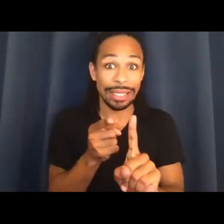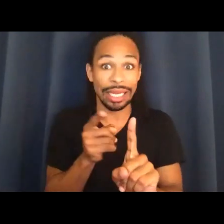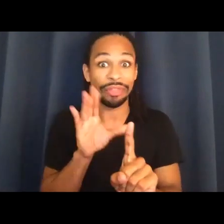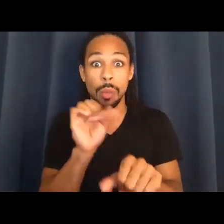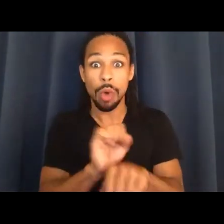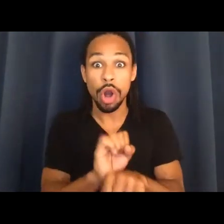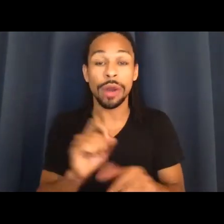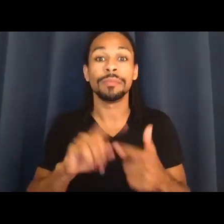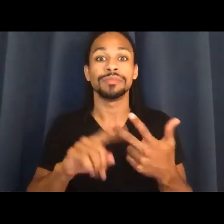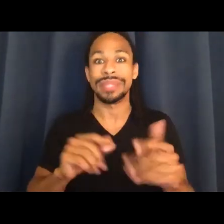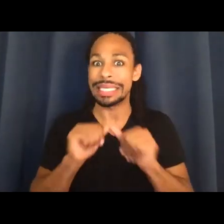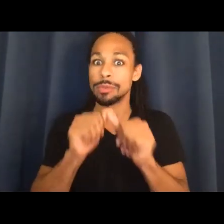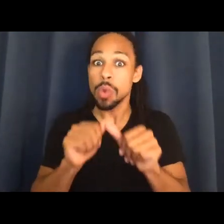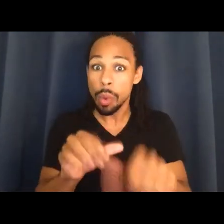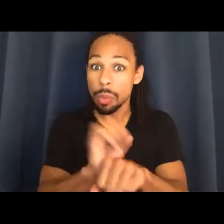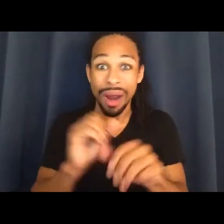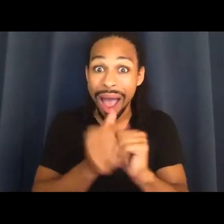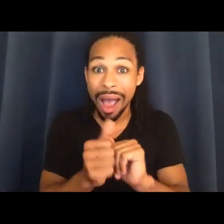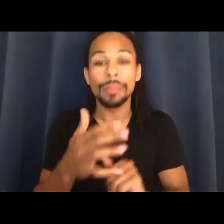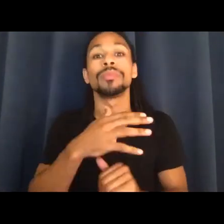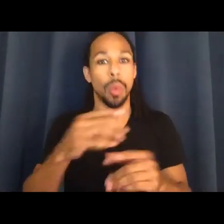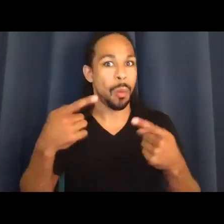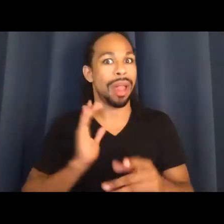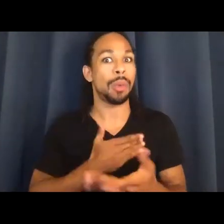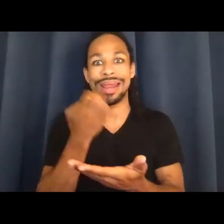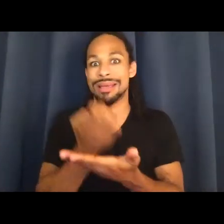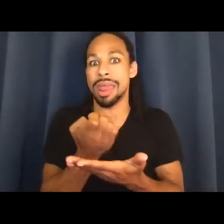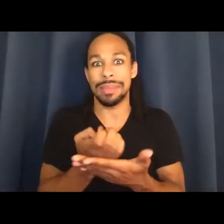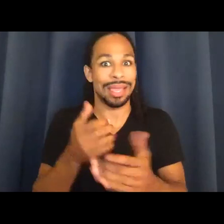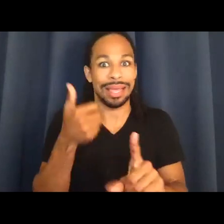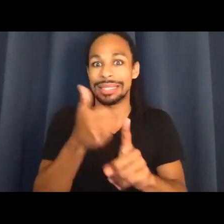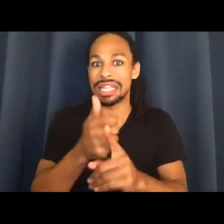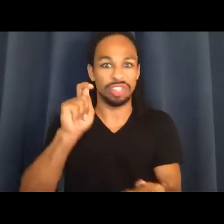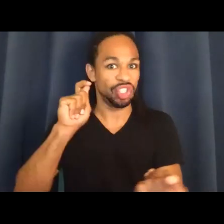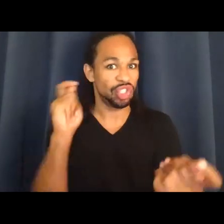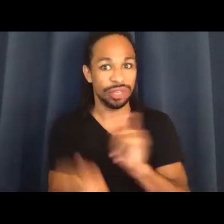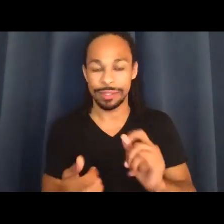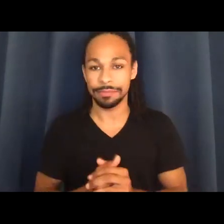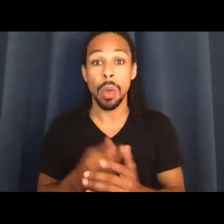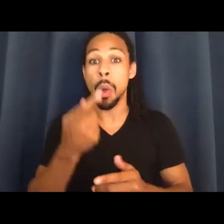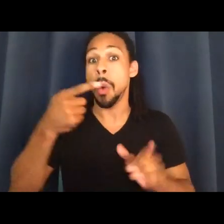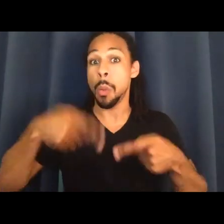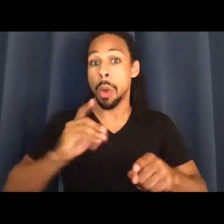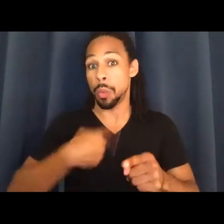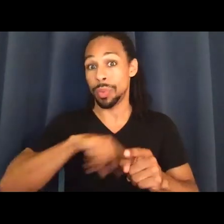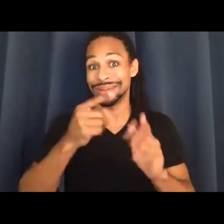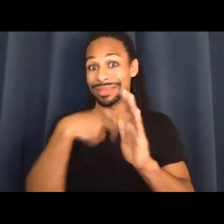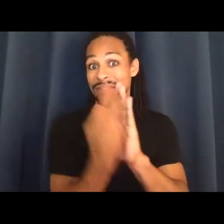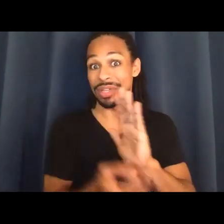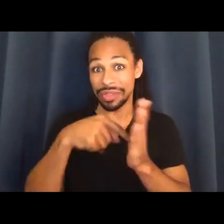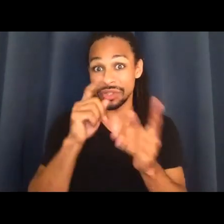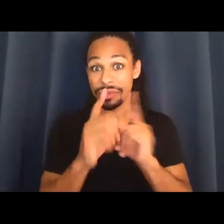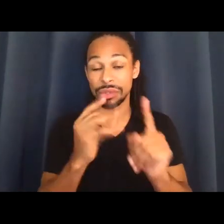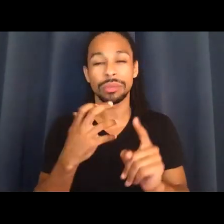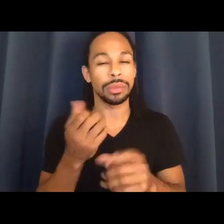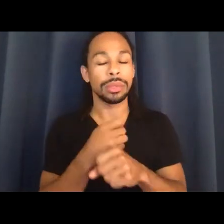who support this economy are also shifting? As we dive into this conversation, I want to